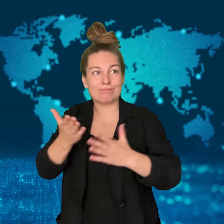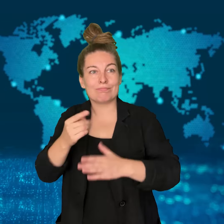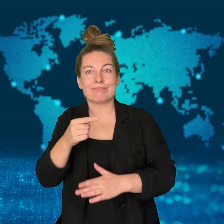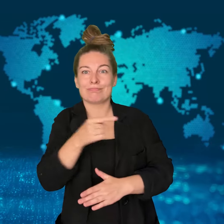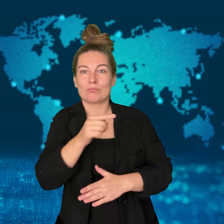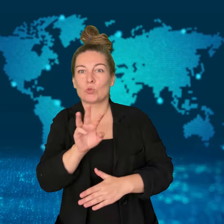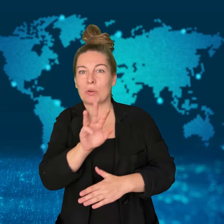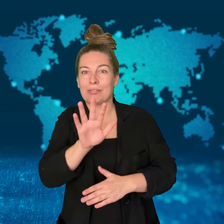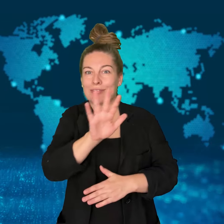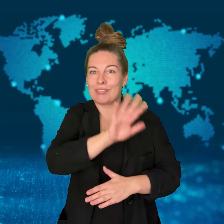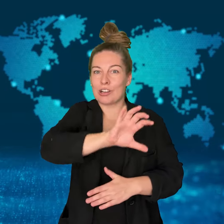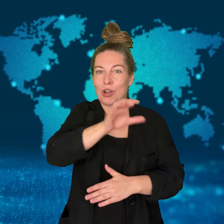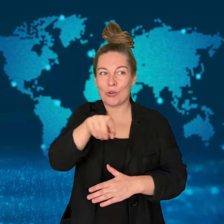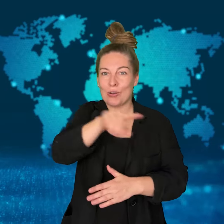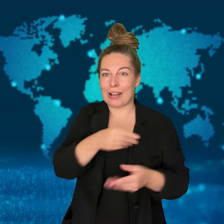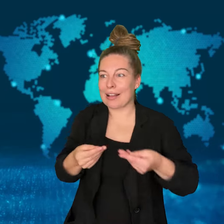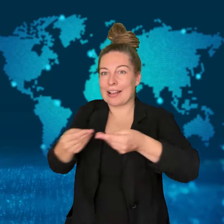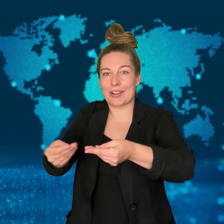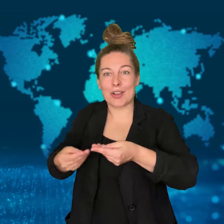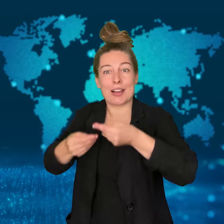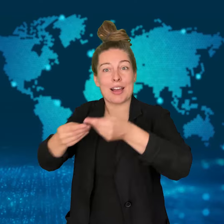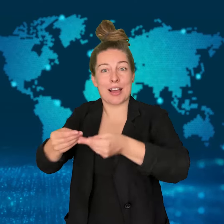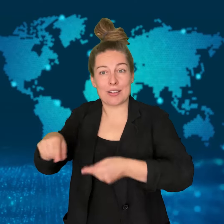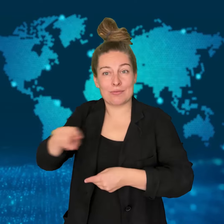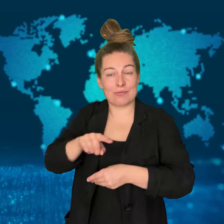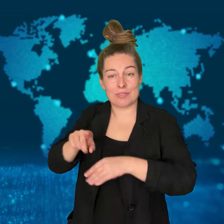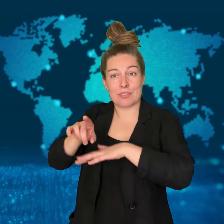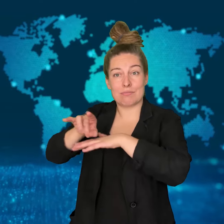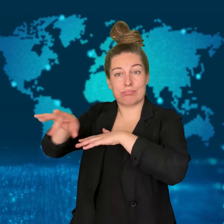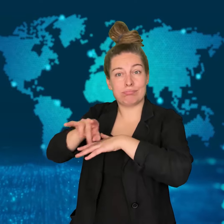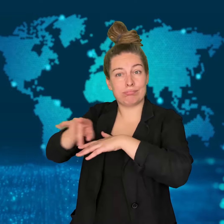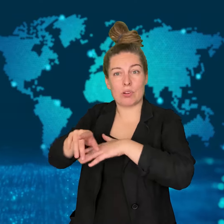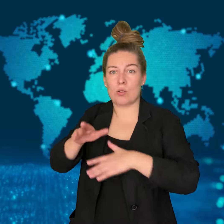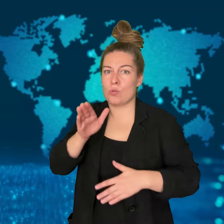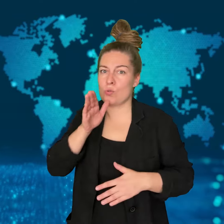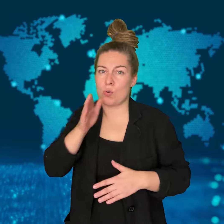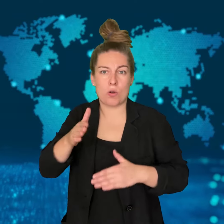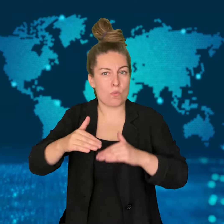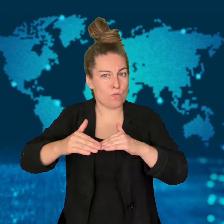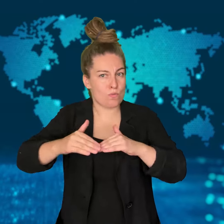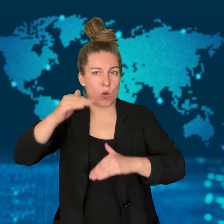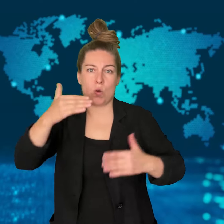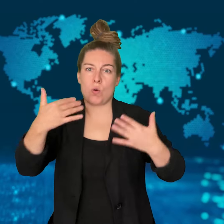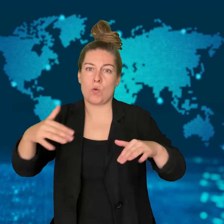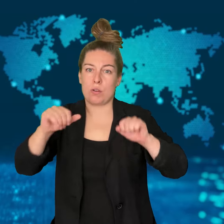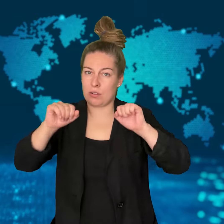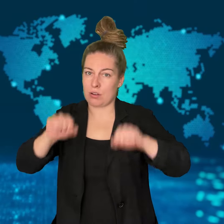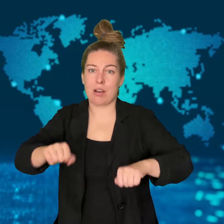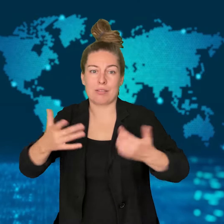use Western weapons in that way would be an act of war by the West.